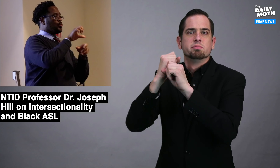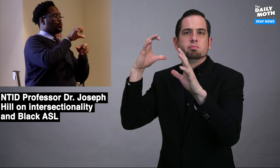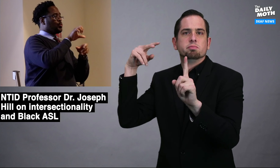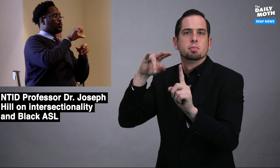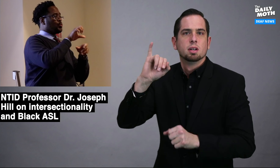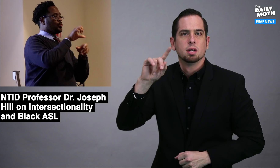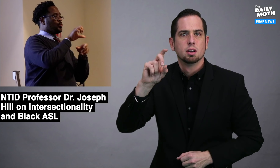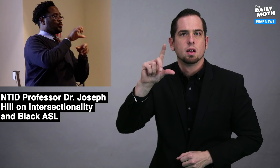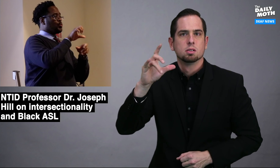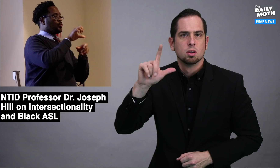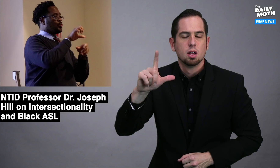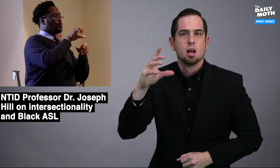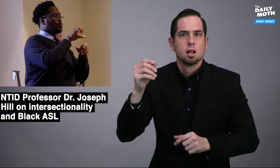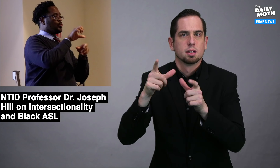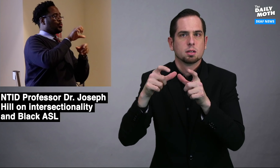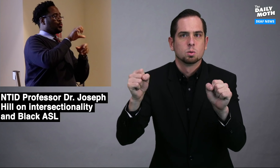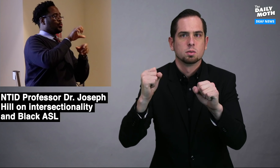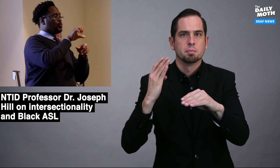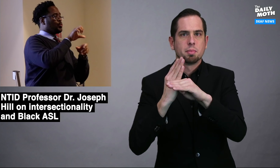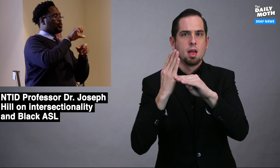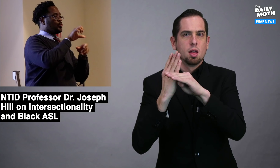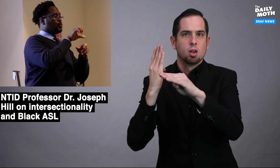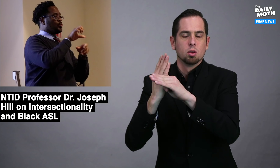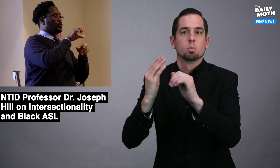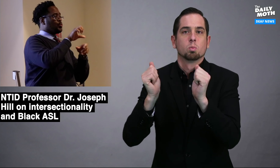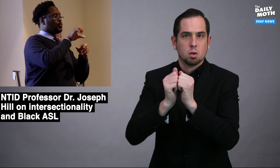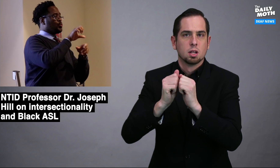Ideological, and Linguistic Barriers with